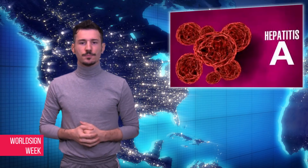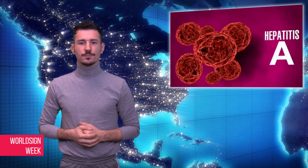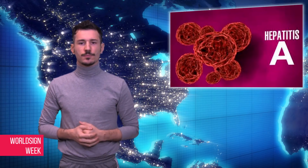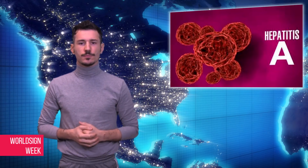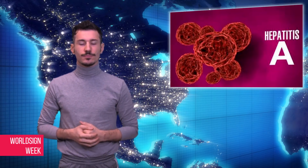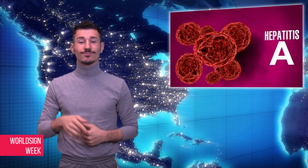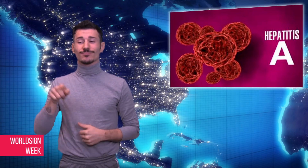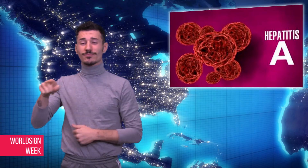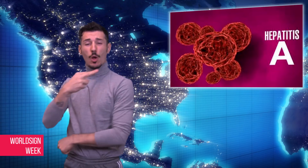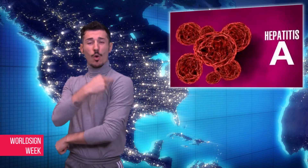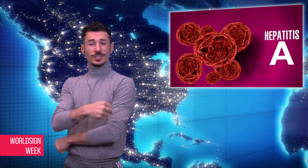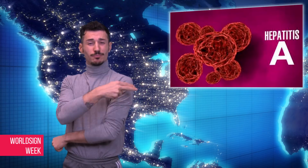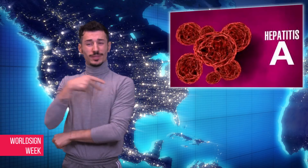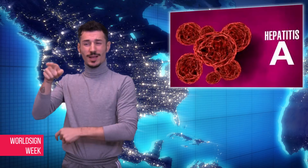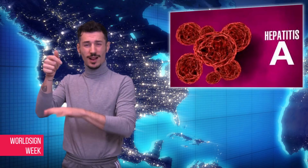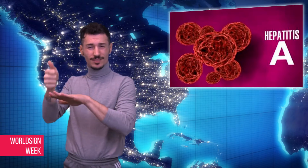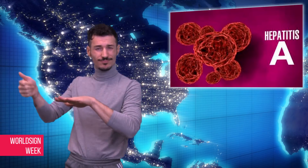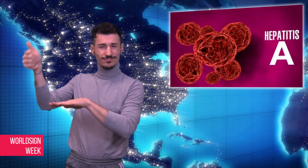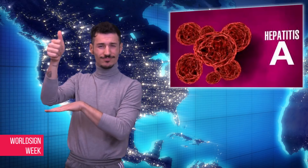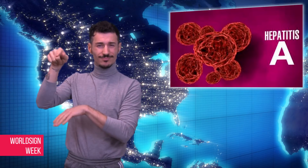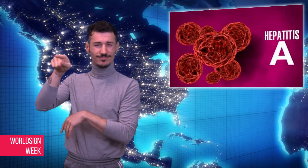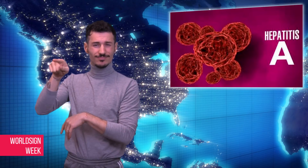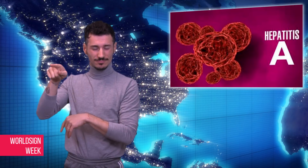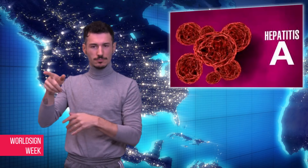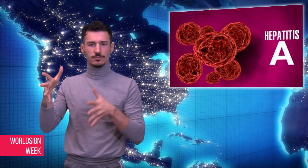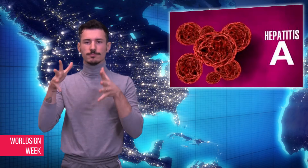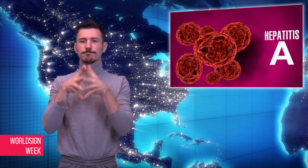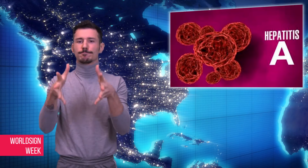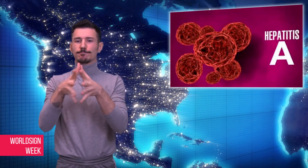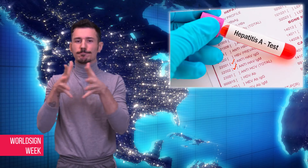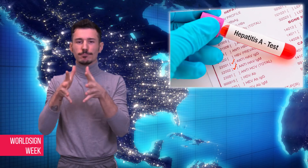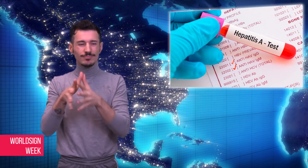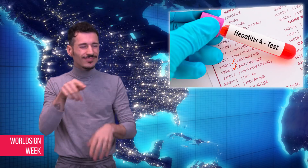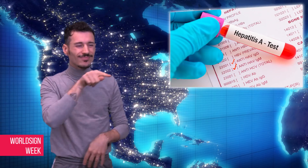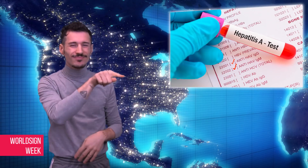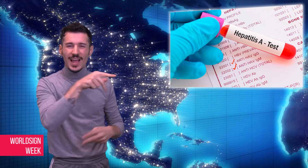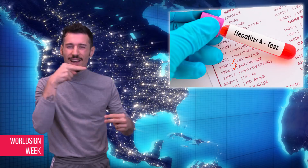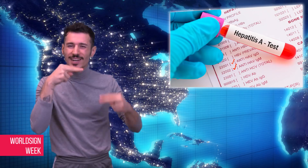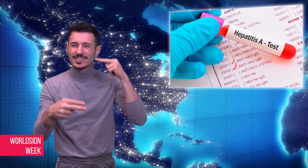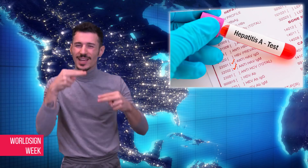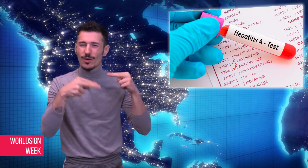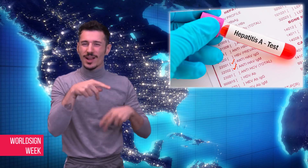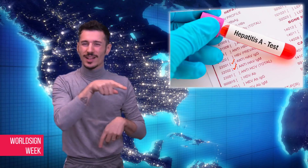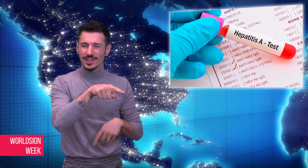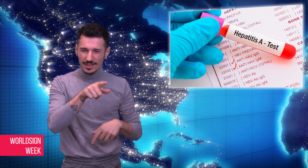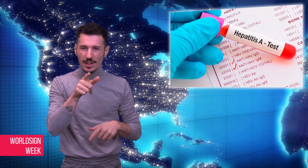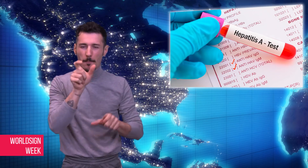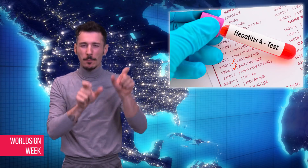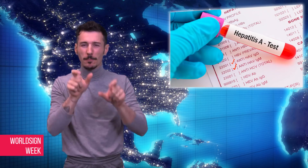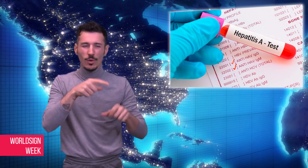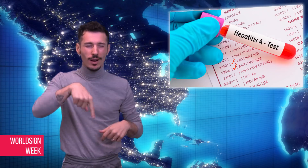getting the liver disease. The director of Mecklenburg County Health